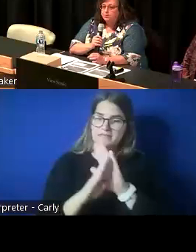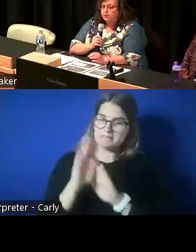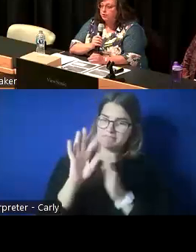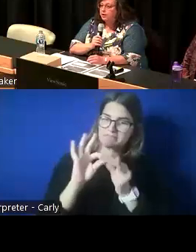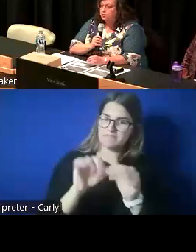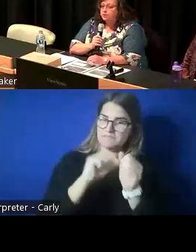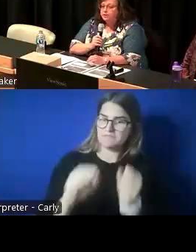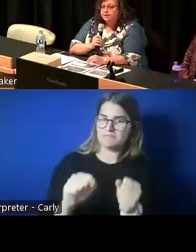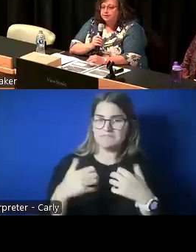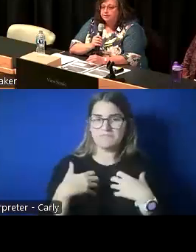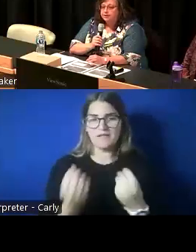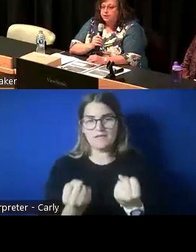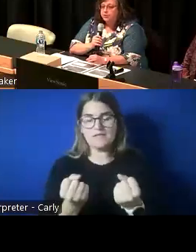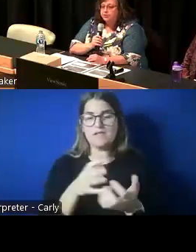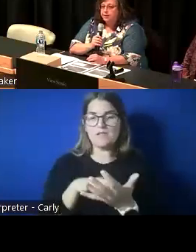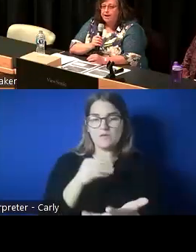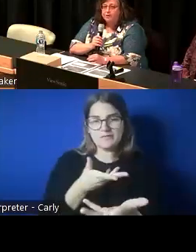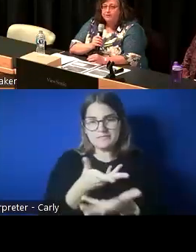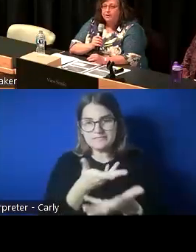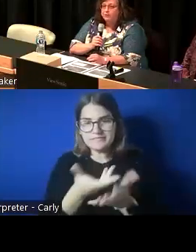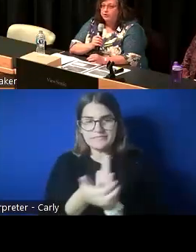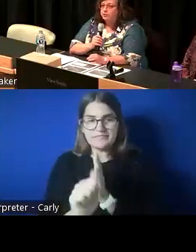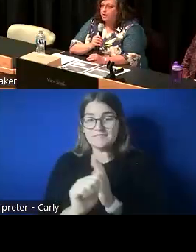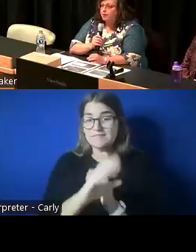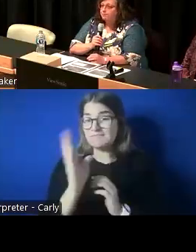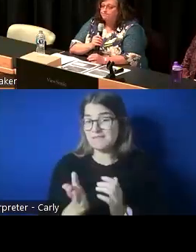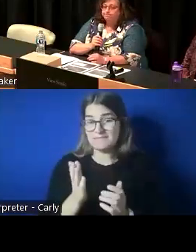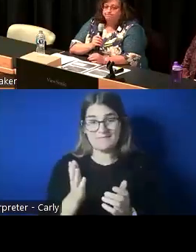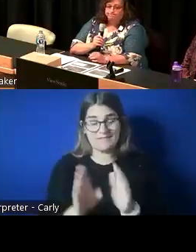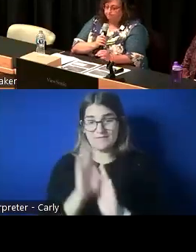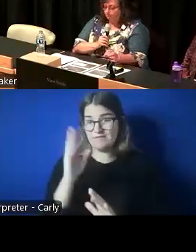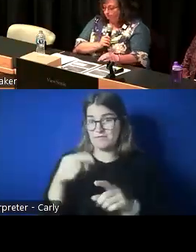and learning interpersonal skills which may not have been developed during their trauma